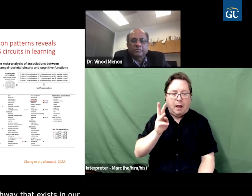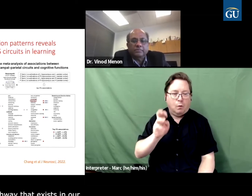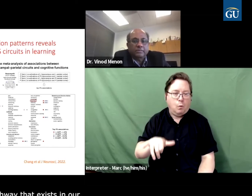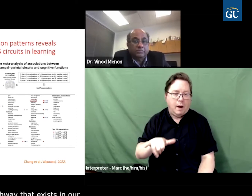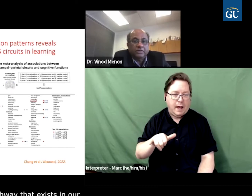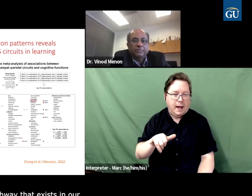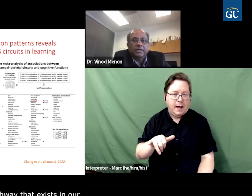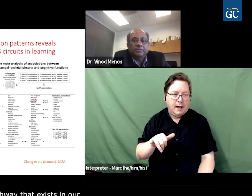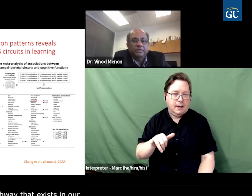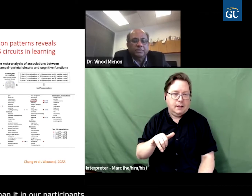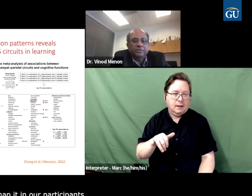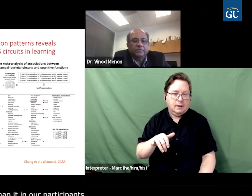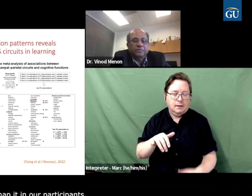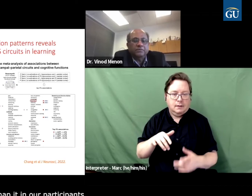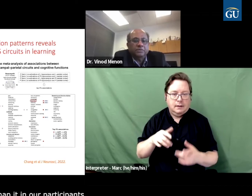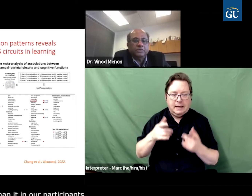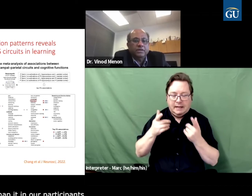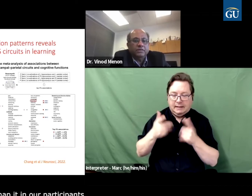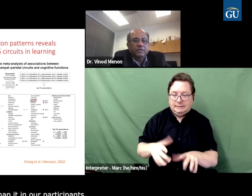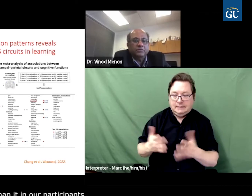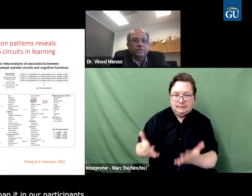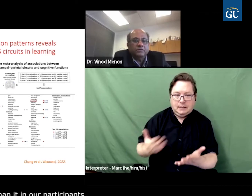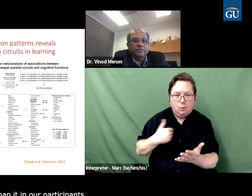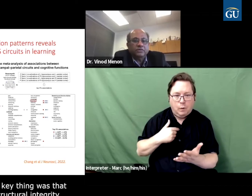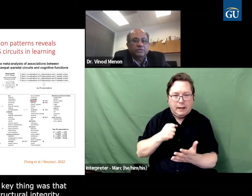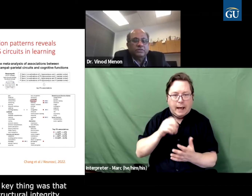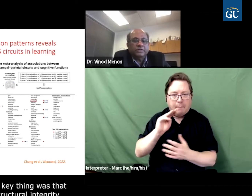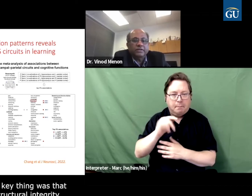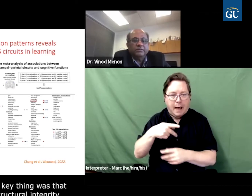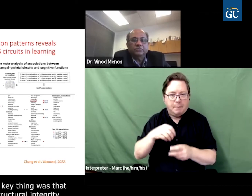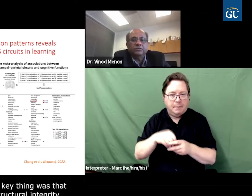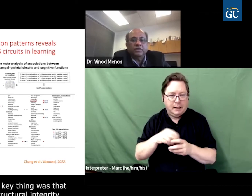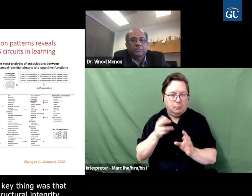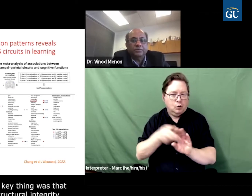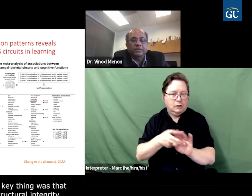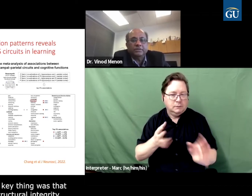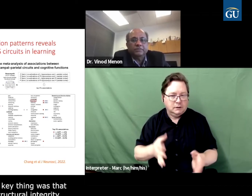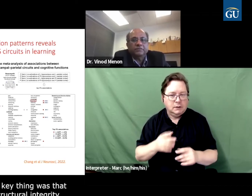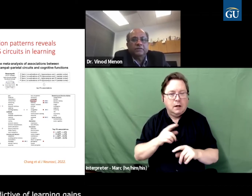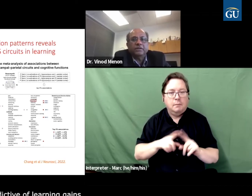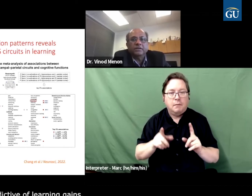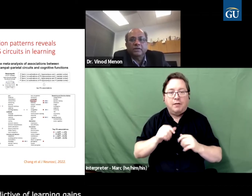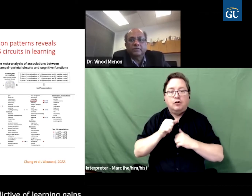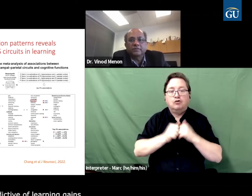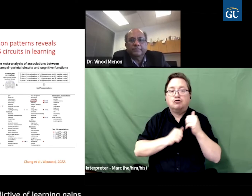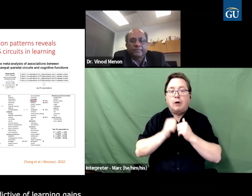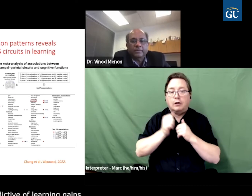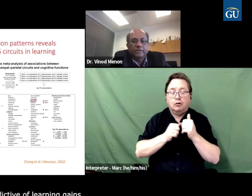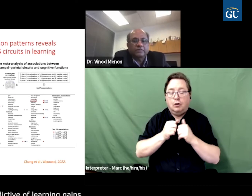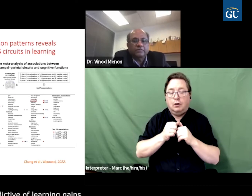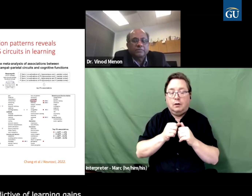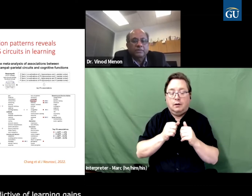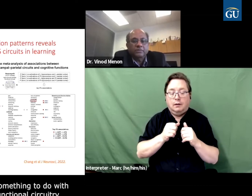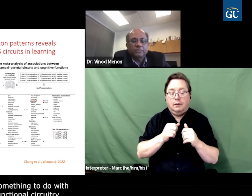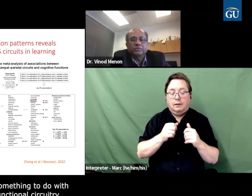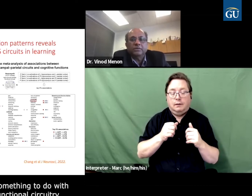exists in our and we can map in our participants but the key thing was that the structural integrity was not